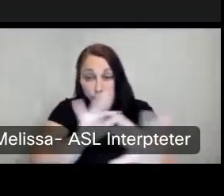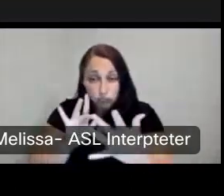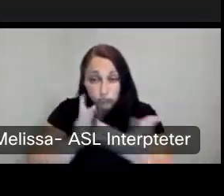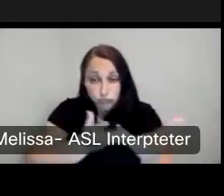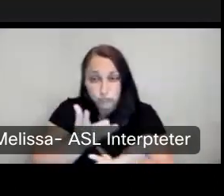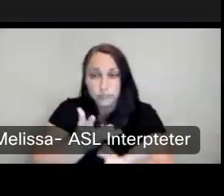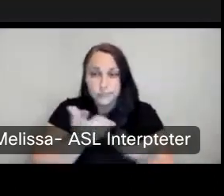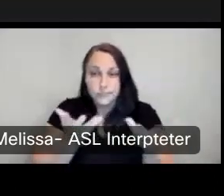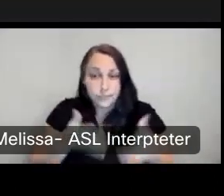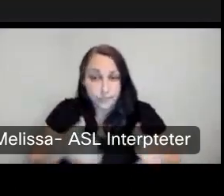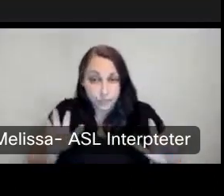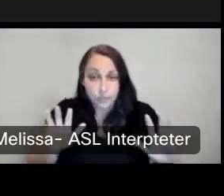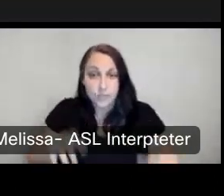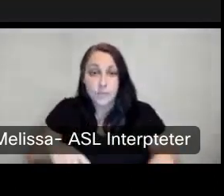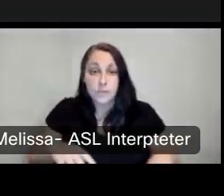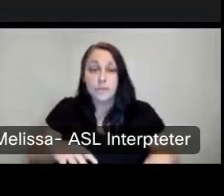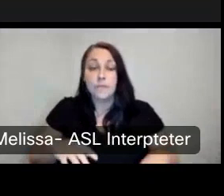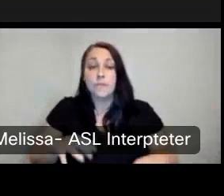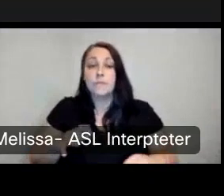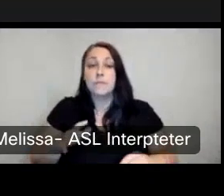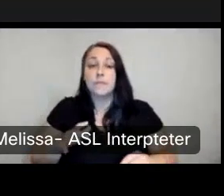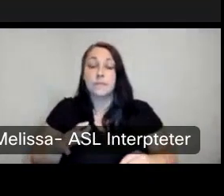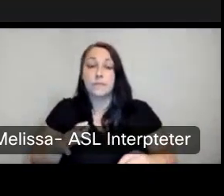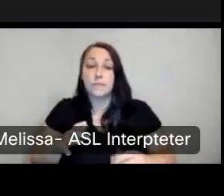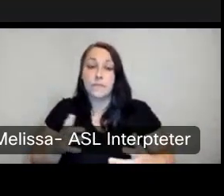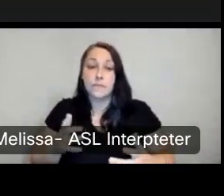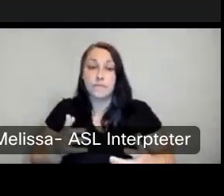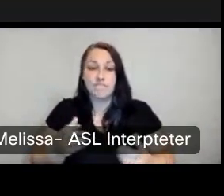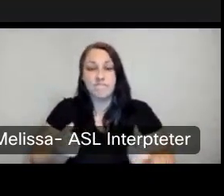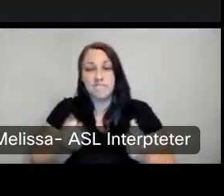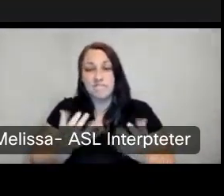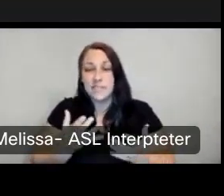a lot of the basically proposed Souls were from